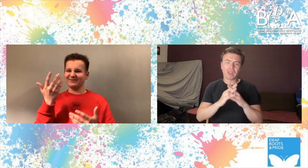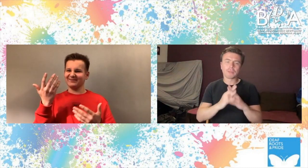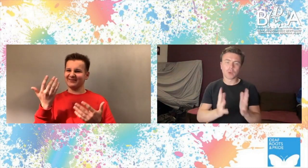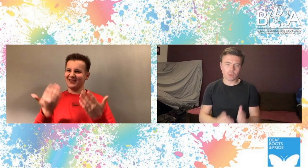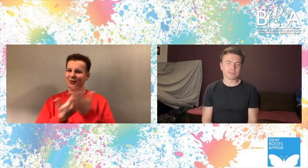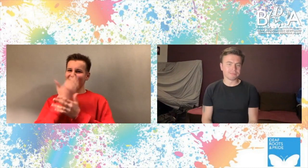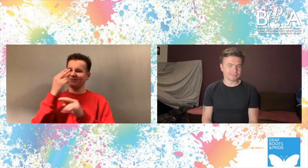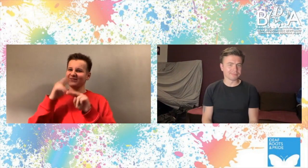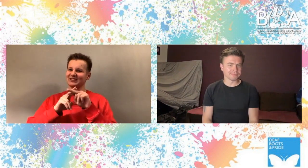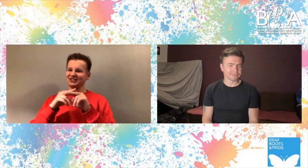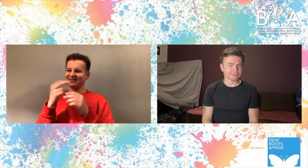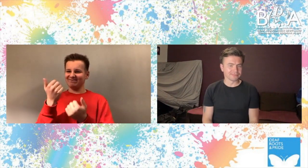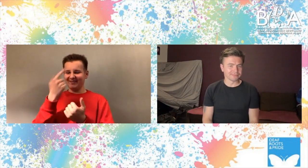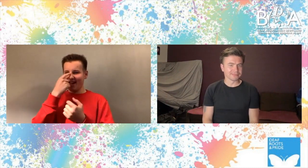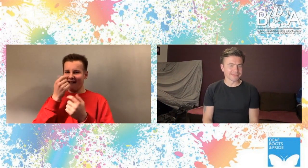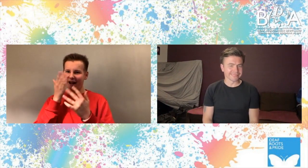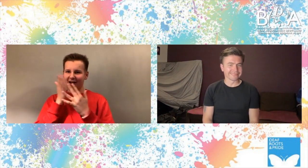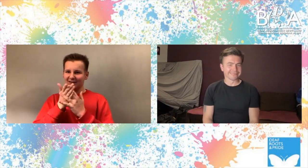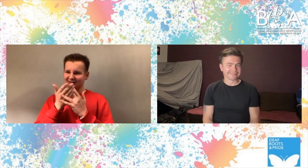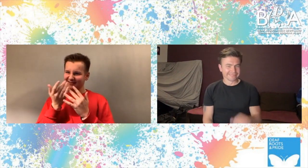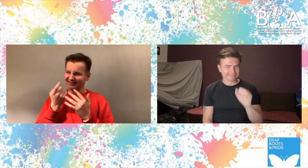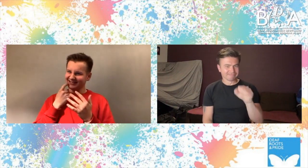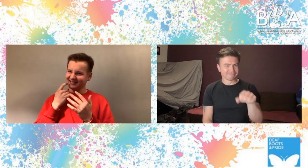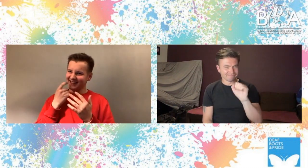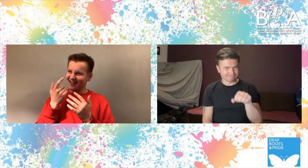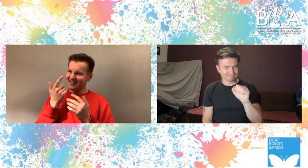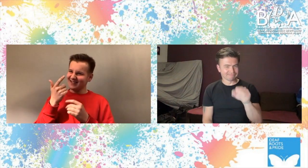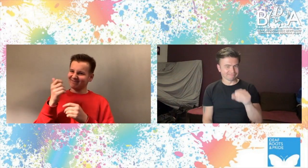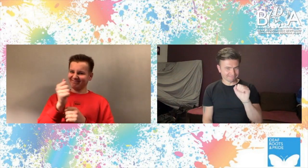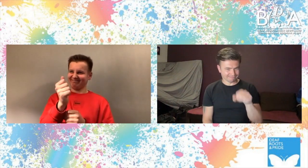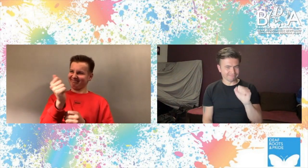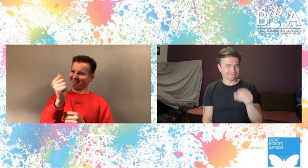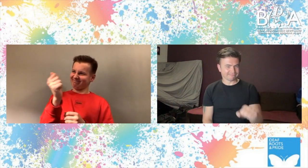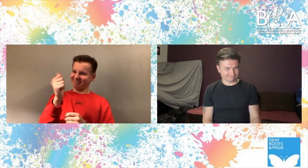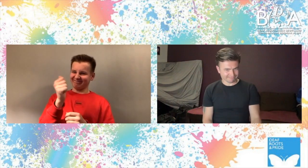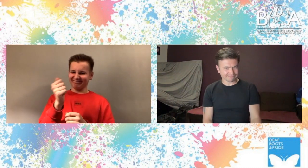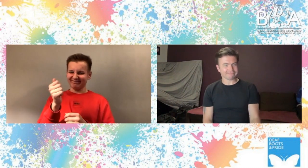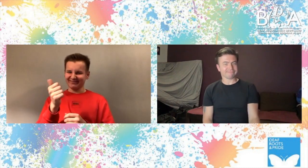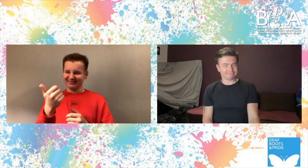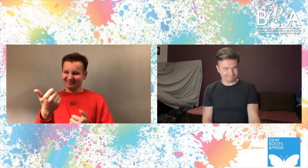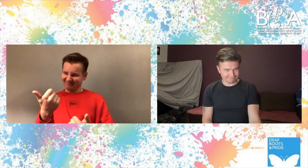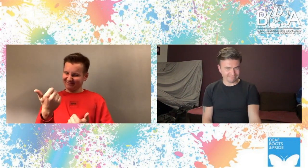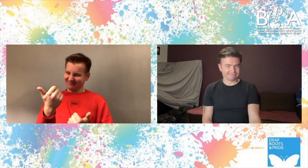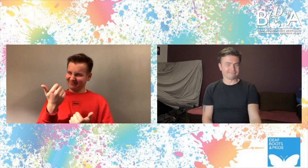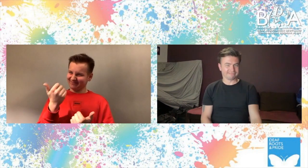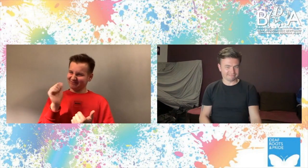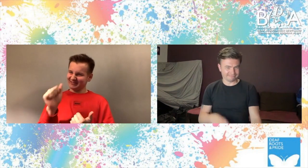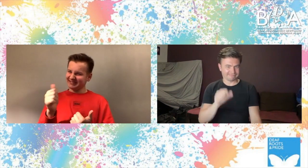I suppose that mobile phones are a relatively new thing, and it is fashionable to take photographs on your phone.